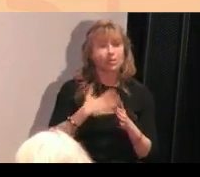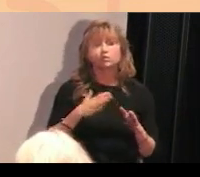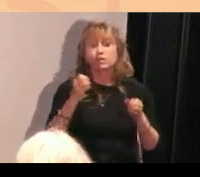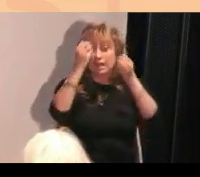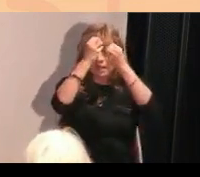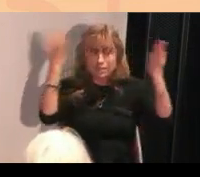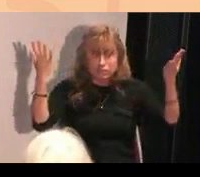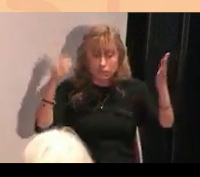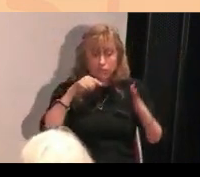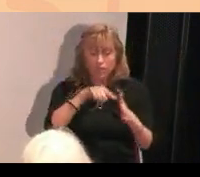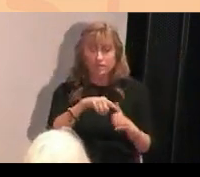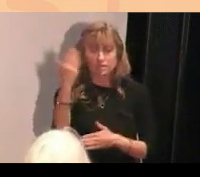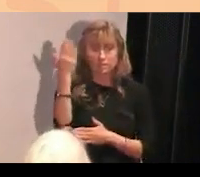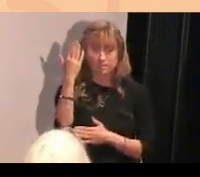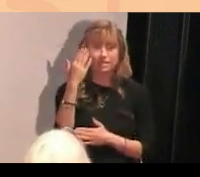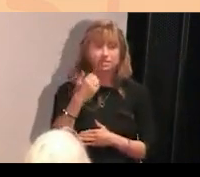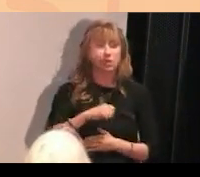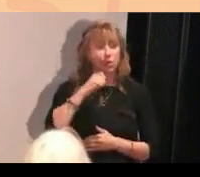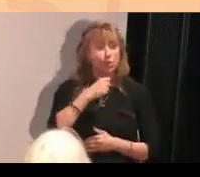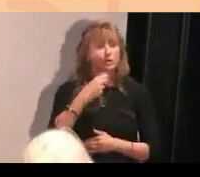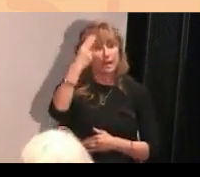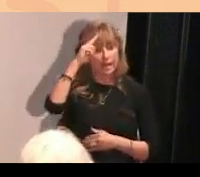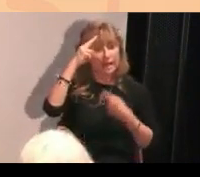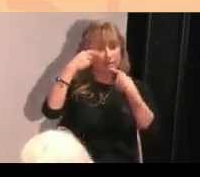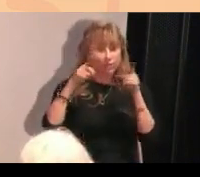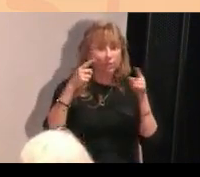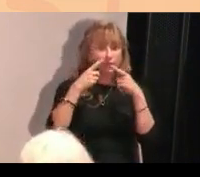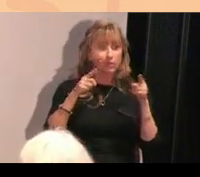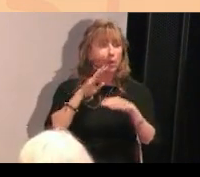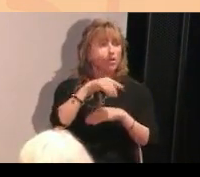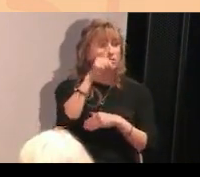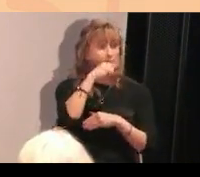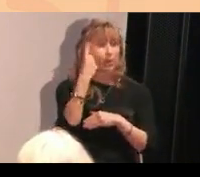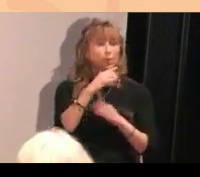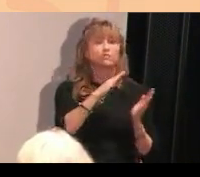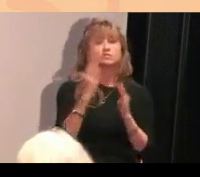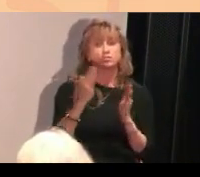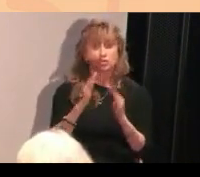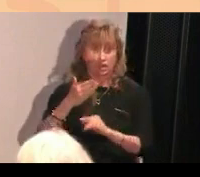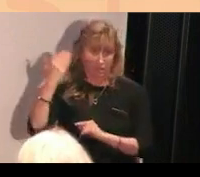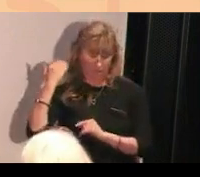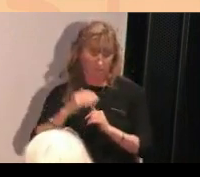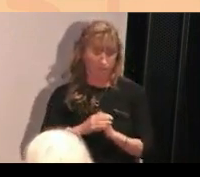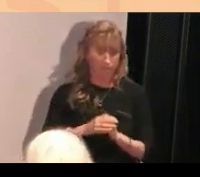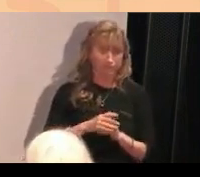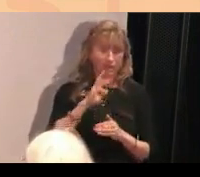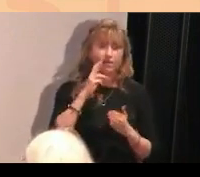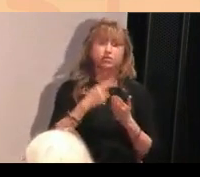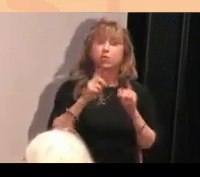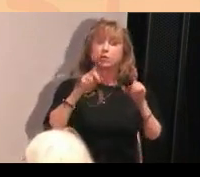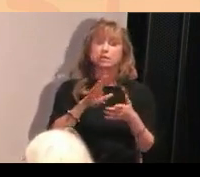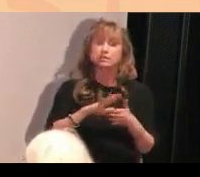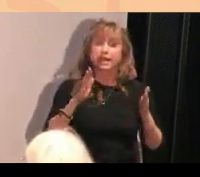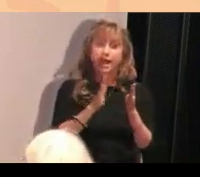people who have passed away. The report begins with the names and voices of Elders in whose footsteps